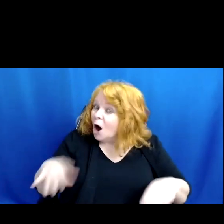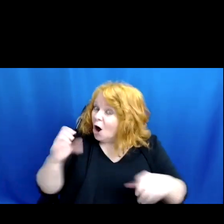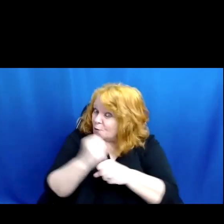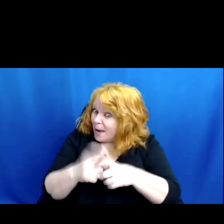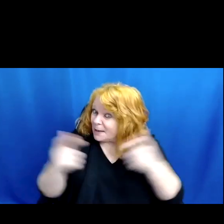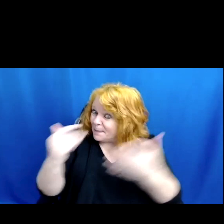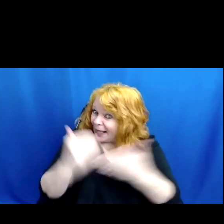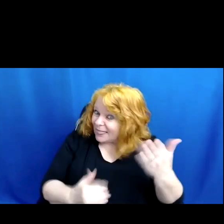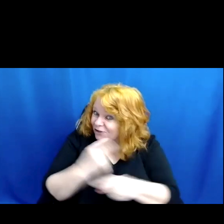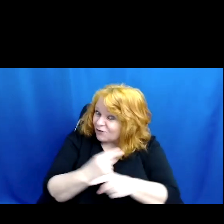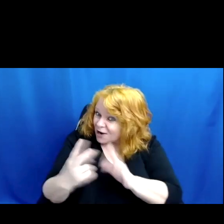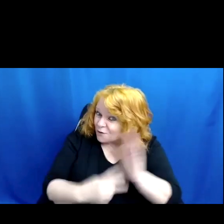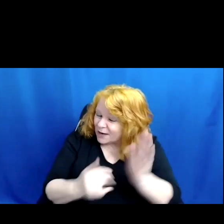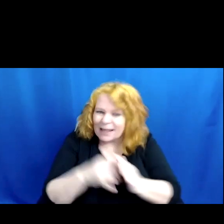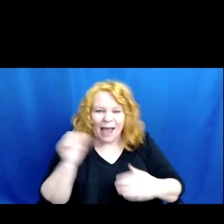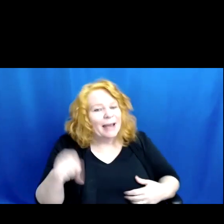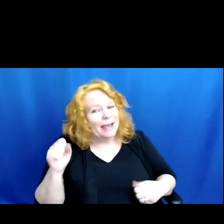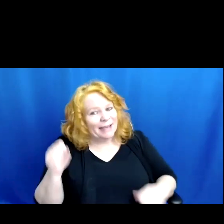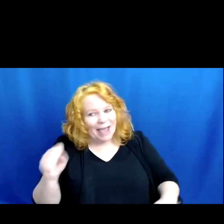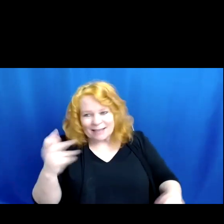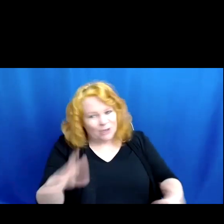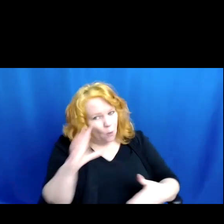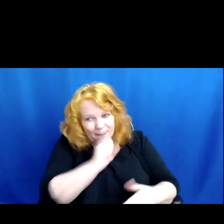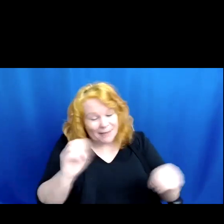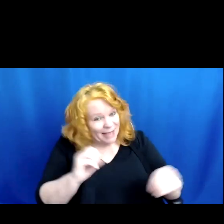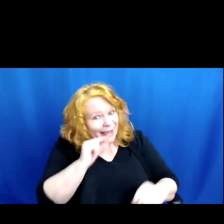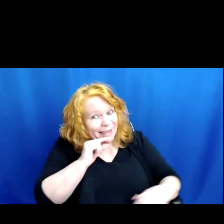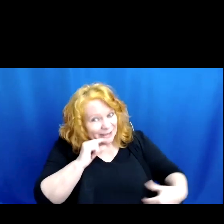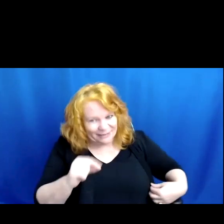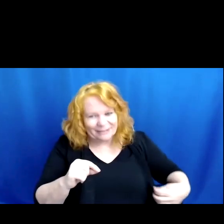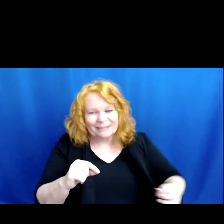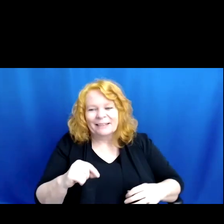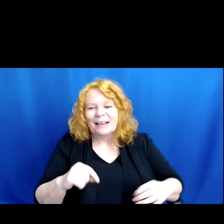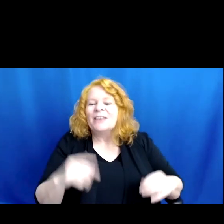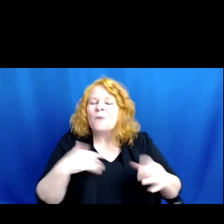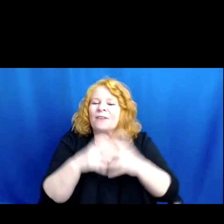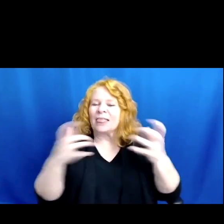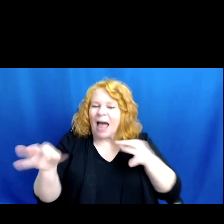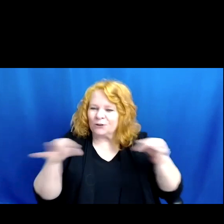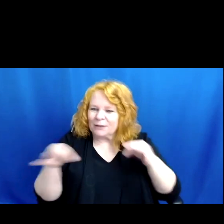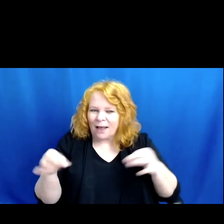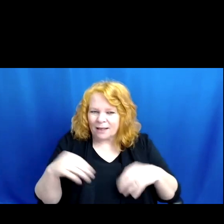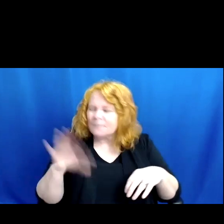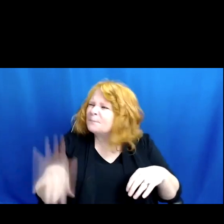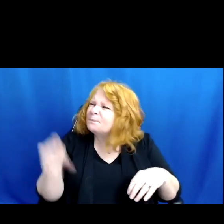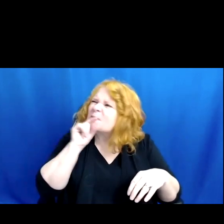We have lots to tell everybody. Gwyn? Yes Marvin?